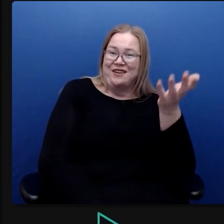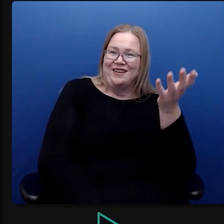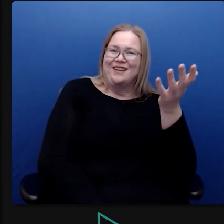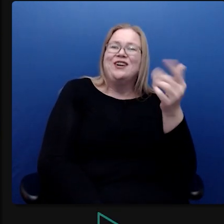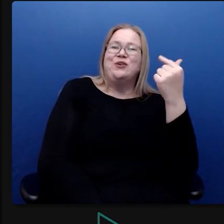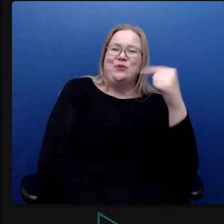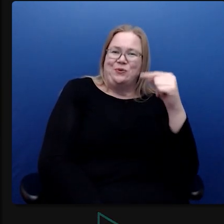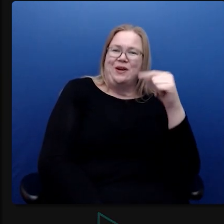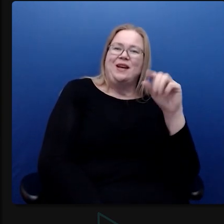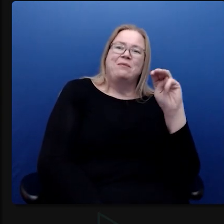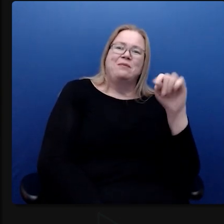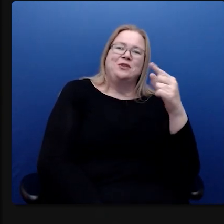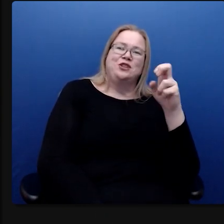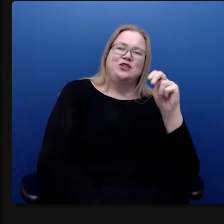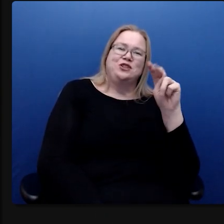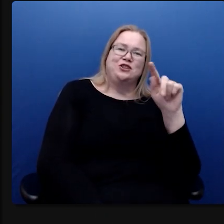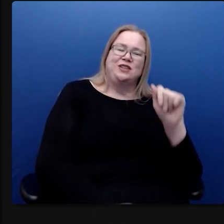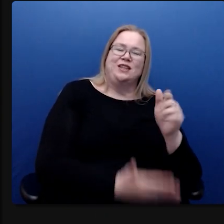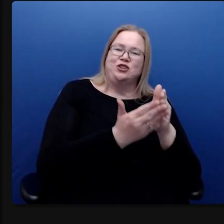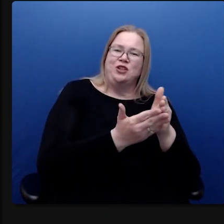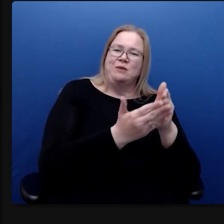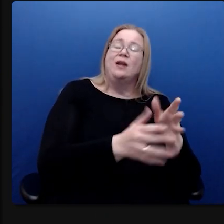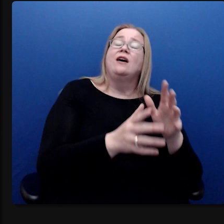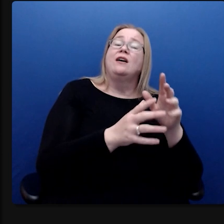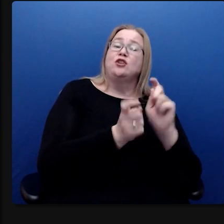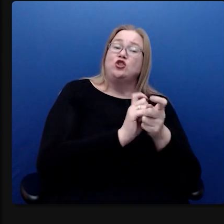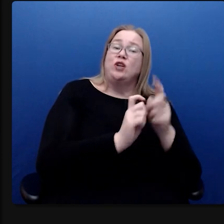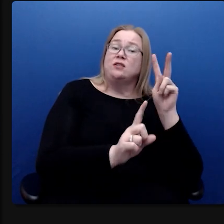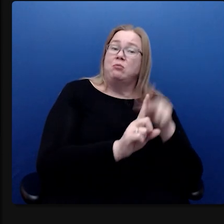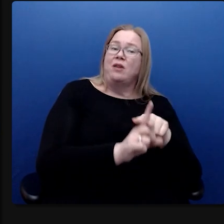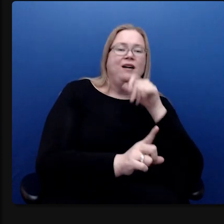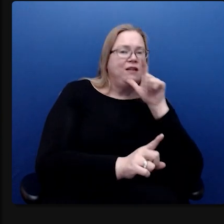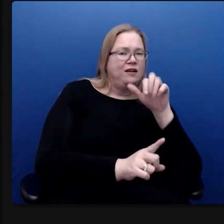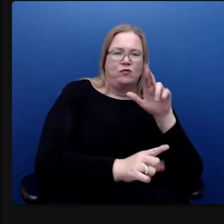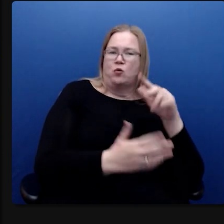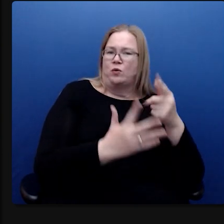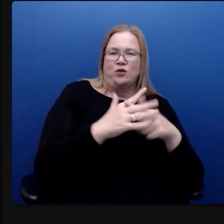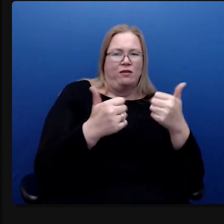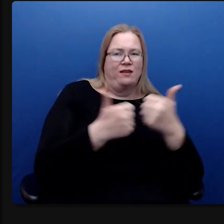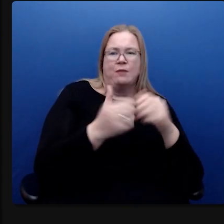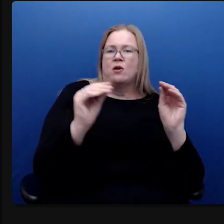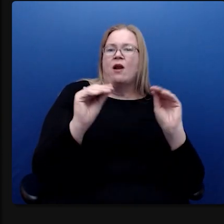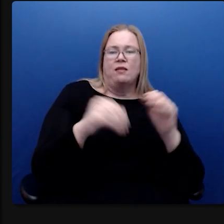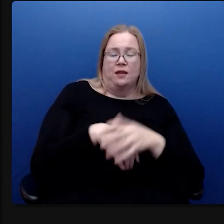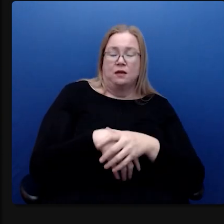Look, we have a green and magenta ship. The change was applied without having to restart the game.